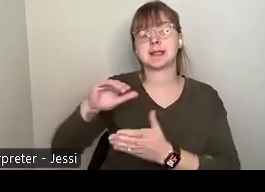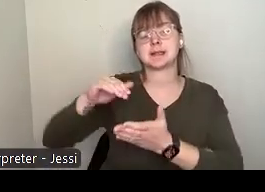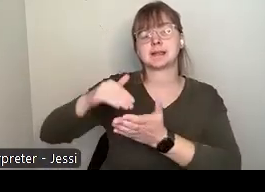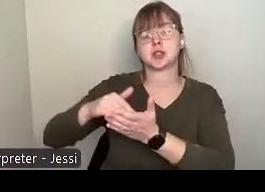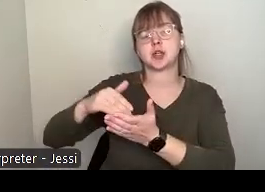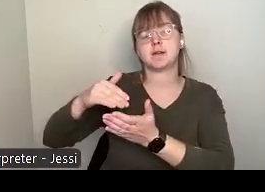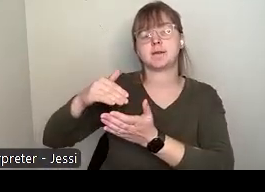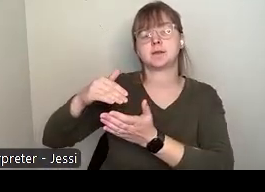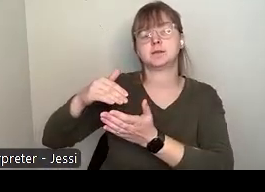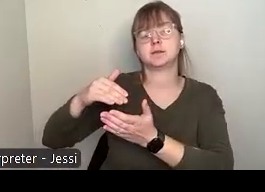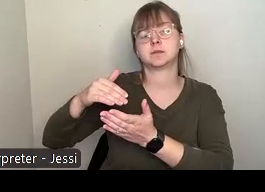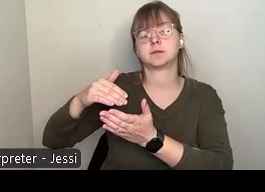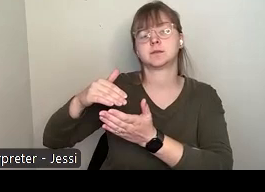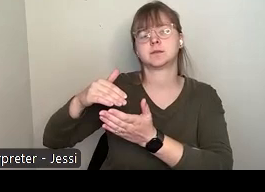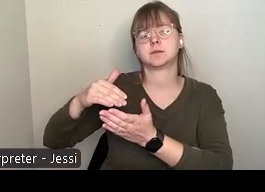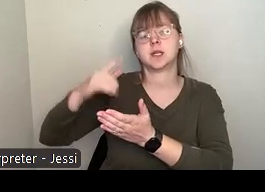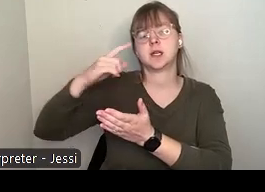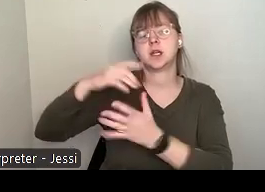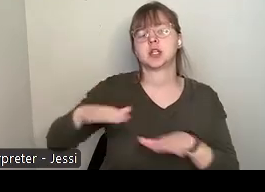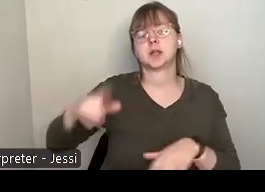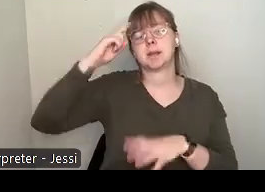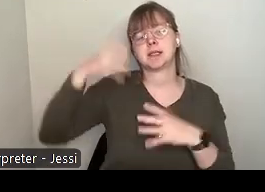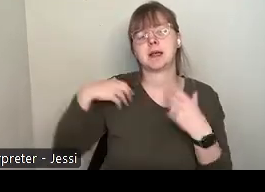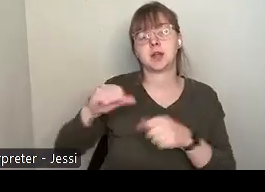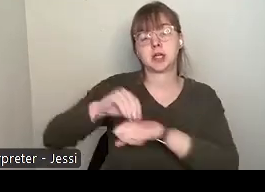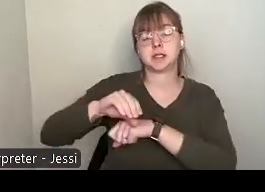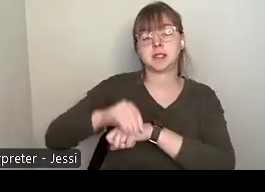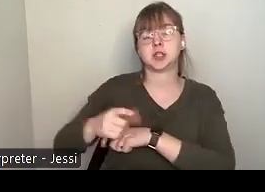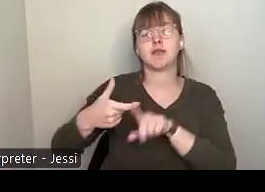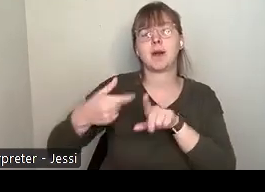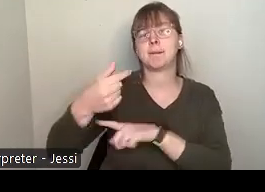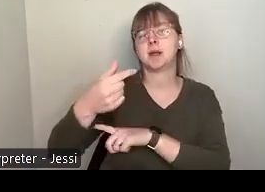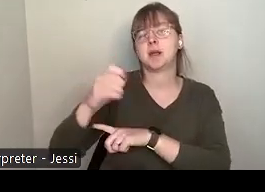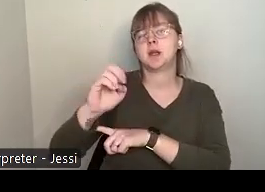mental health consultation have developed this theory of change which really illustrates the